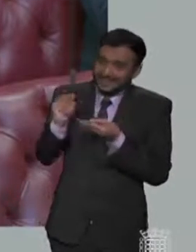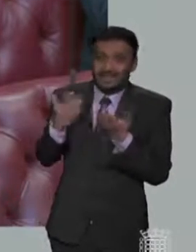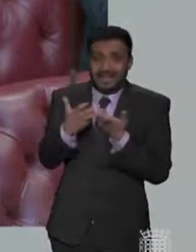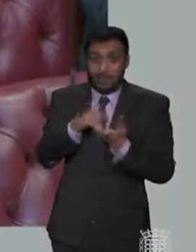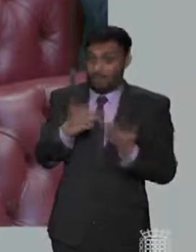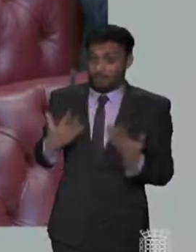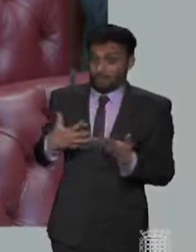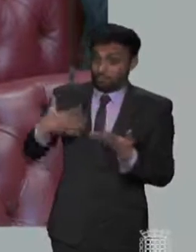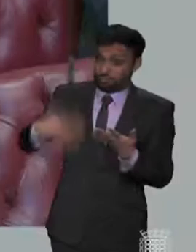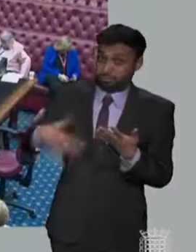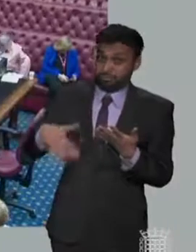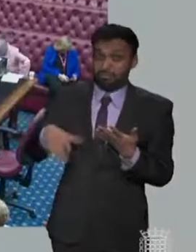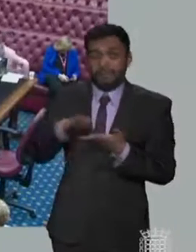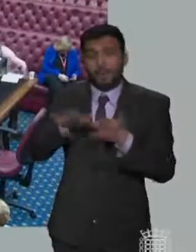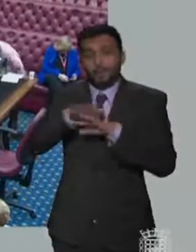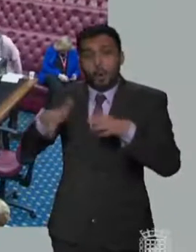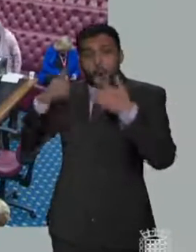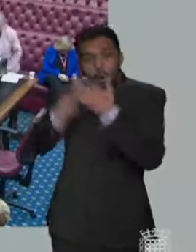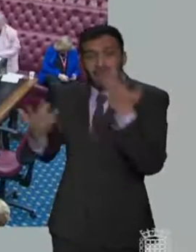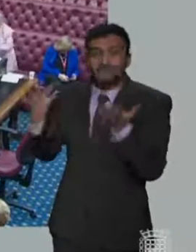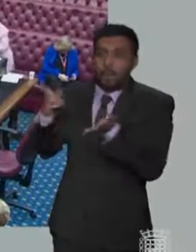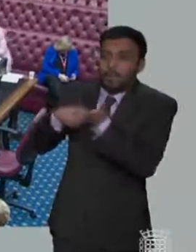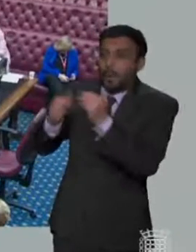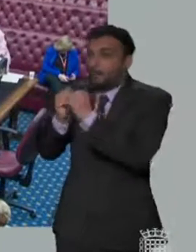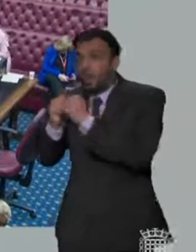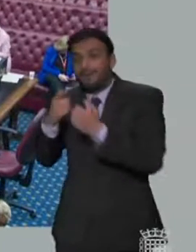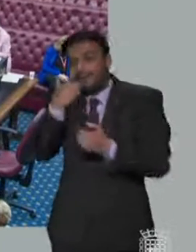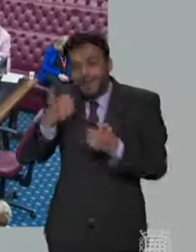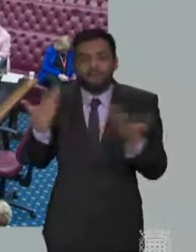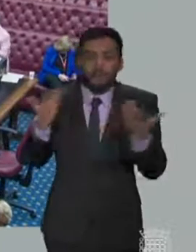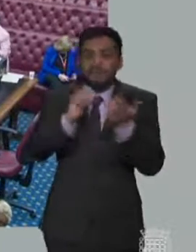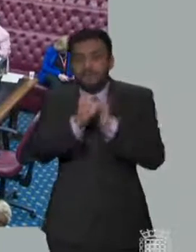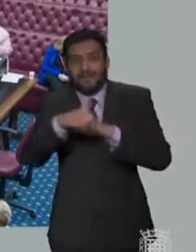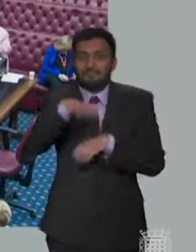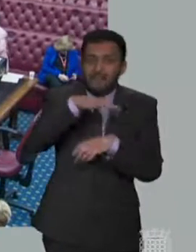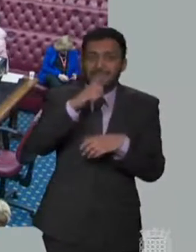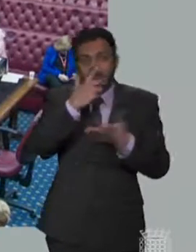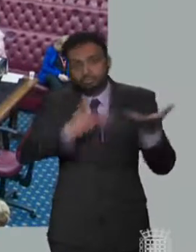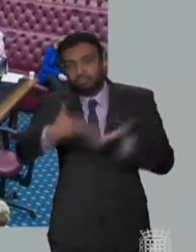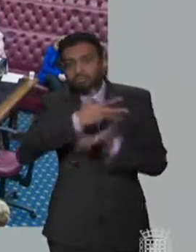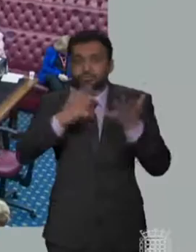take that away will you um will you allow me to take that back to my colleague minister